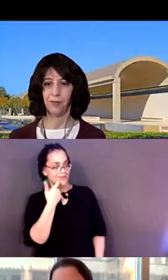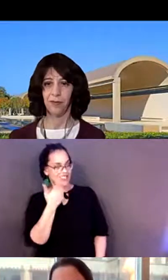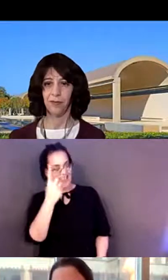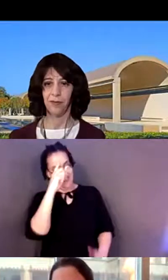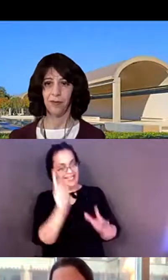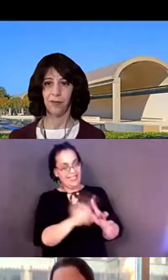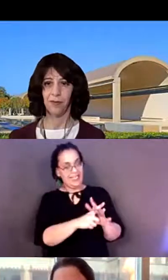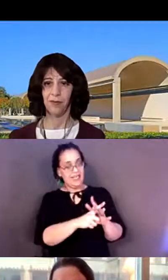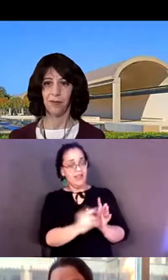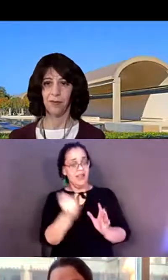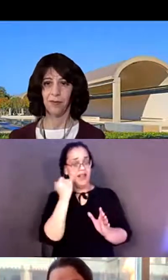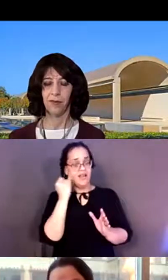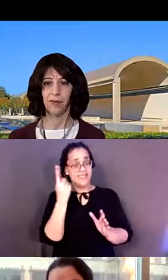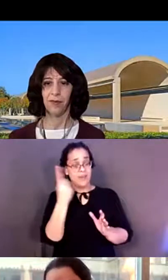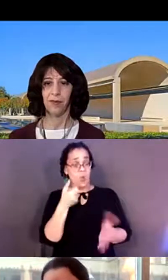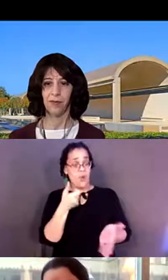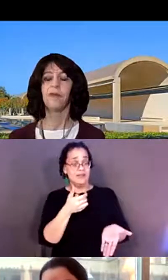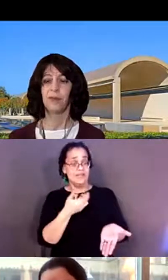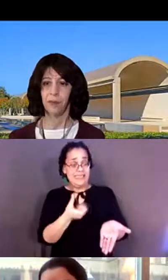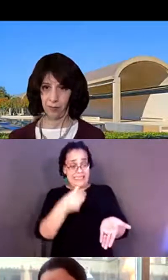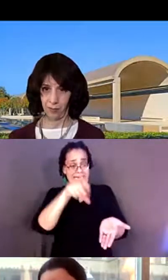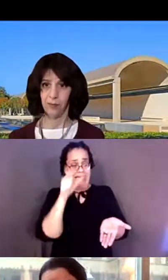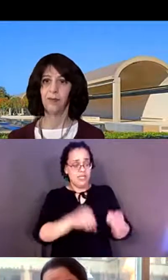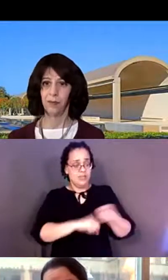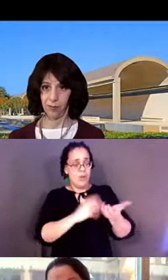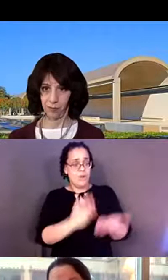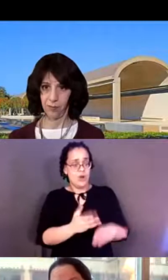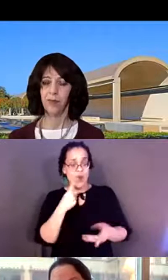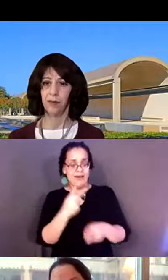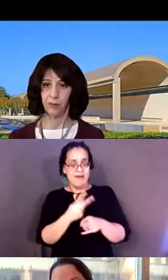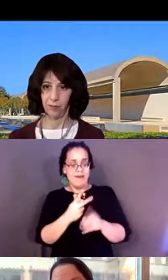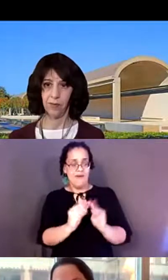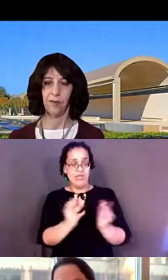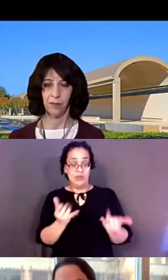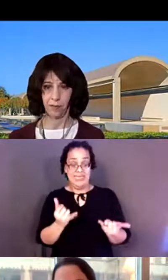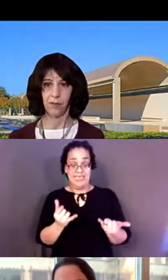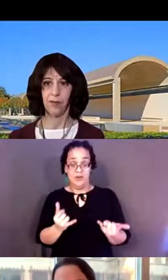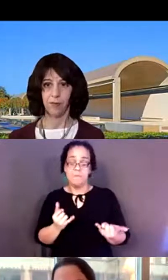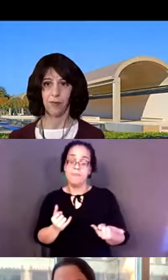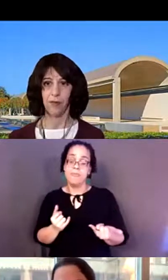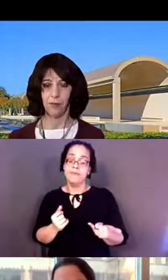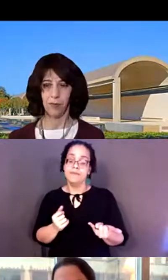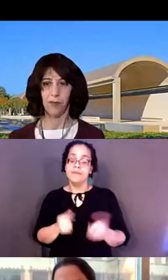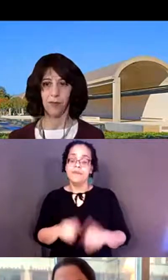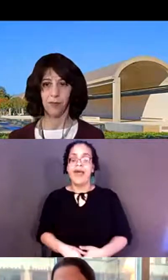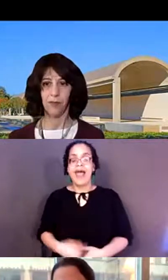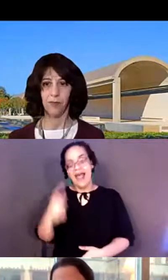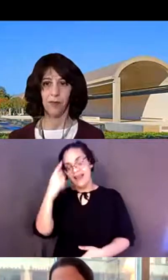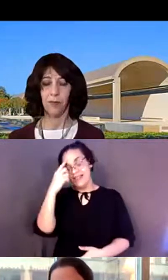support person or a care conference right now, um you know I think still